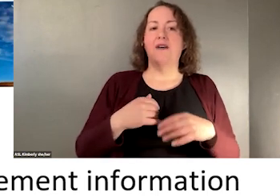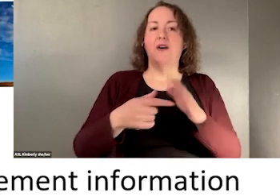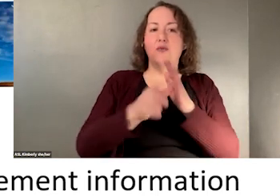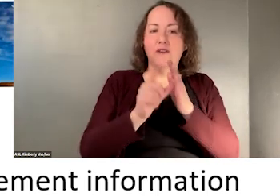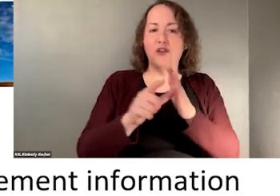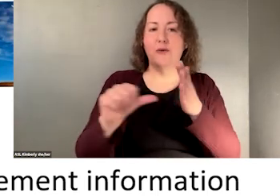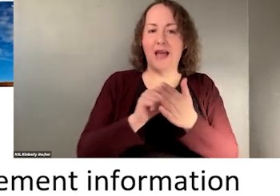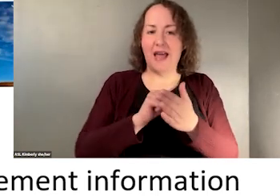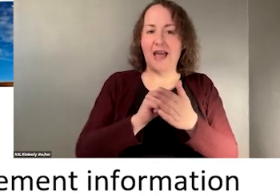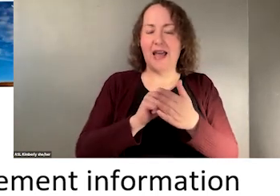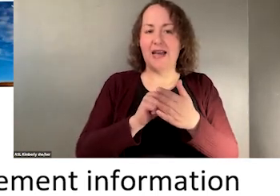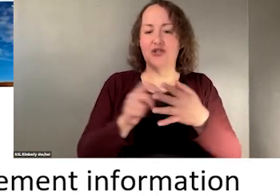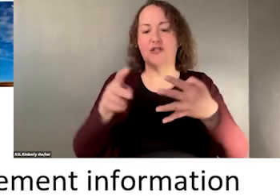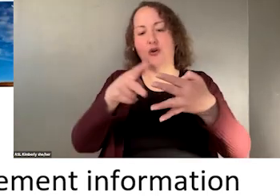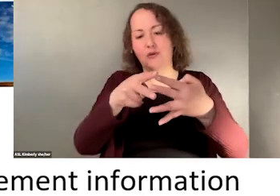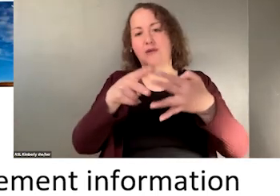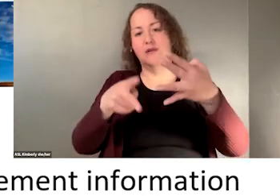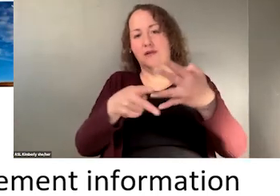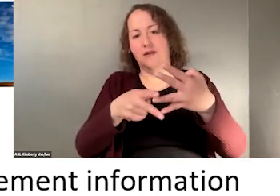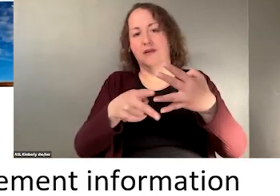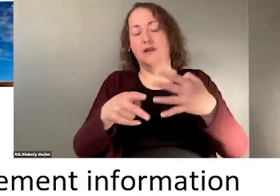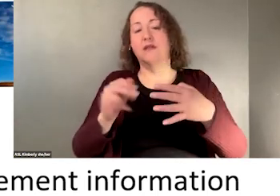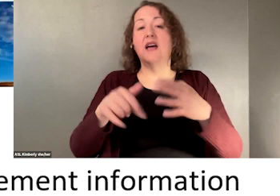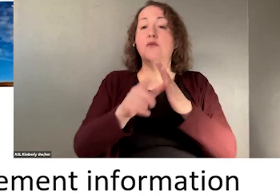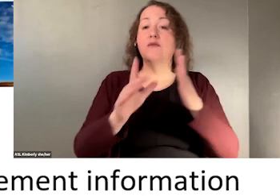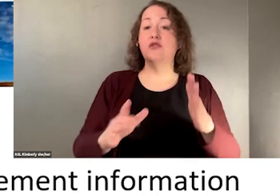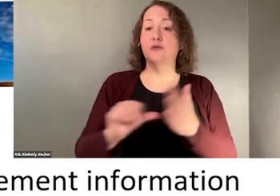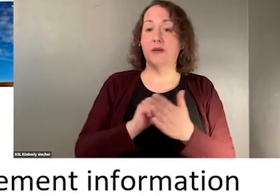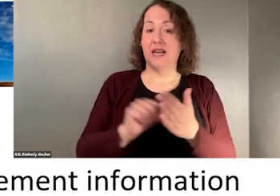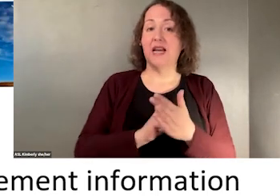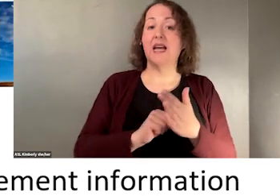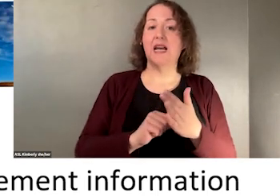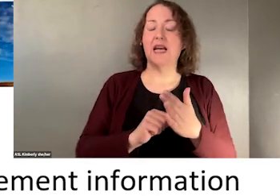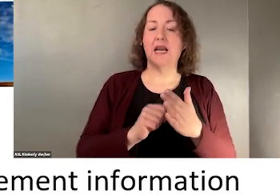that provides some additional information regarding the topic that I spoke about a couple slides ago.